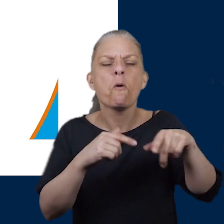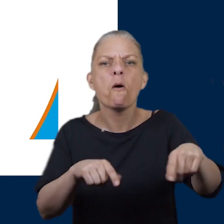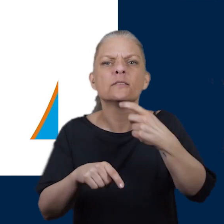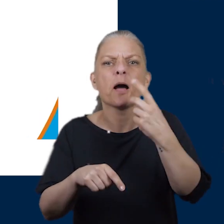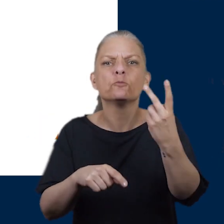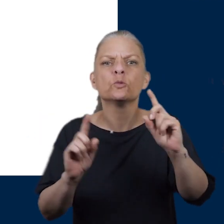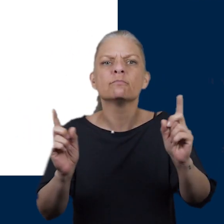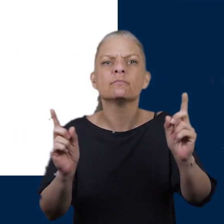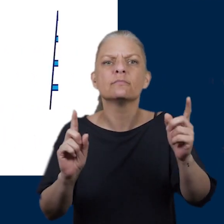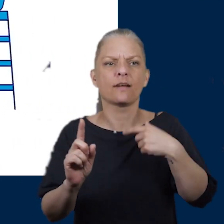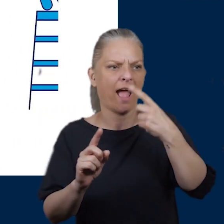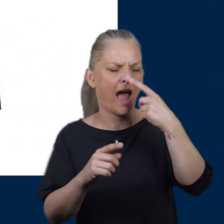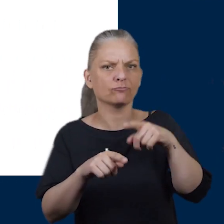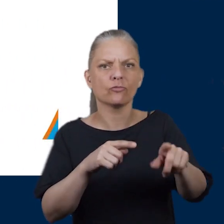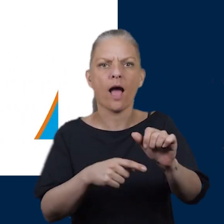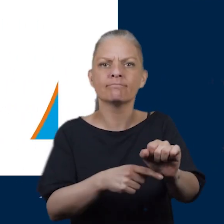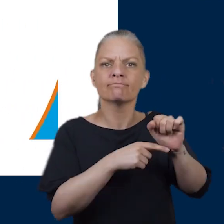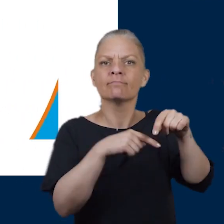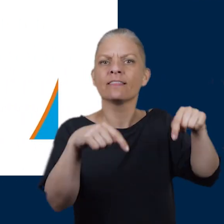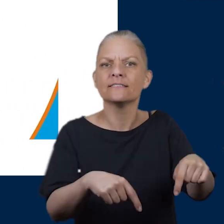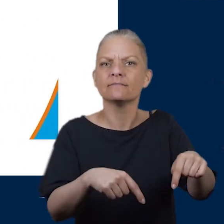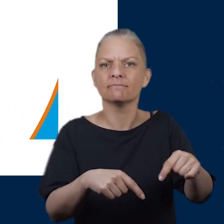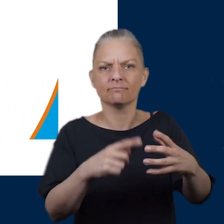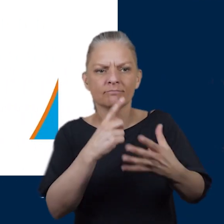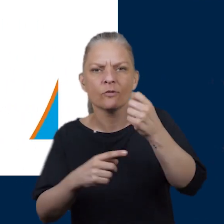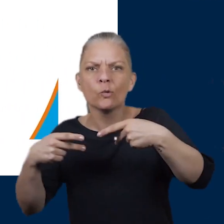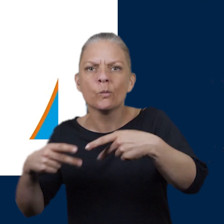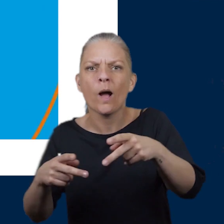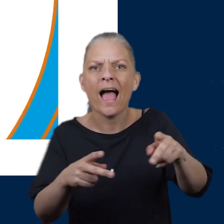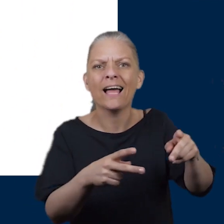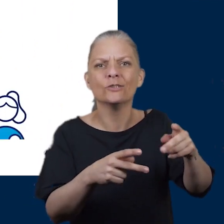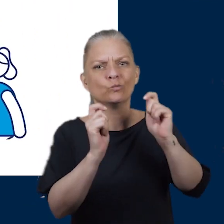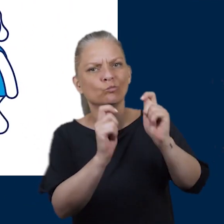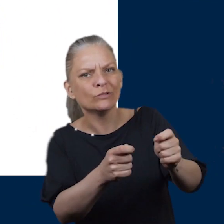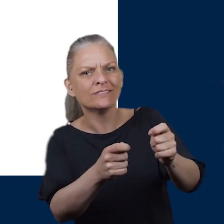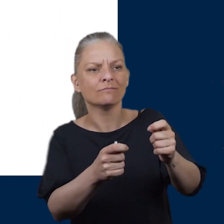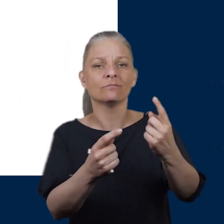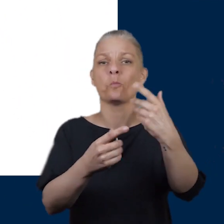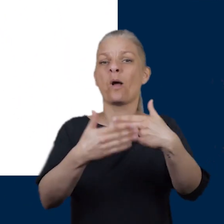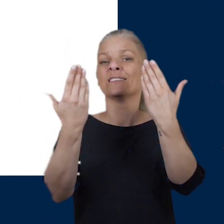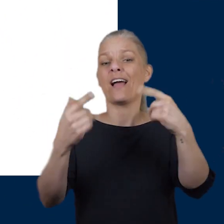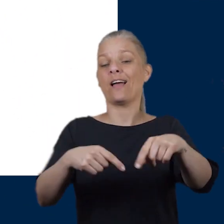2 diabetes so that we can do more to prevent it find new ways to treat it and one day find a cure.